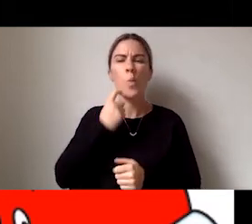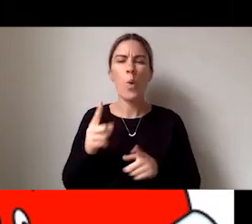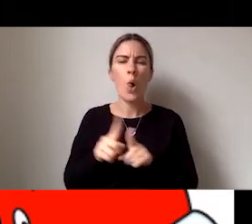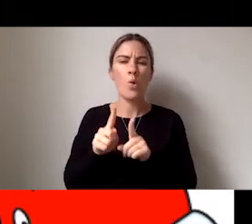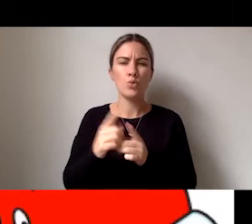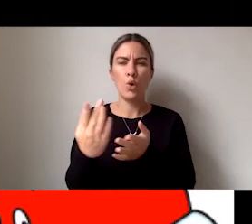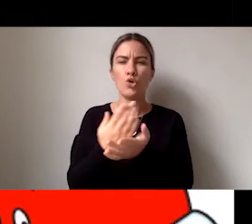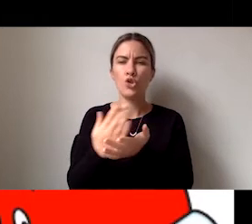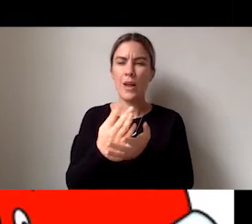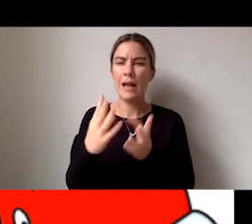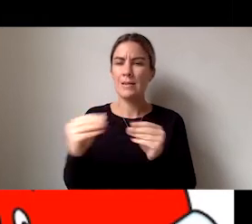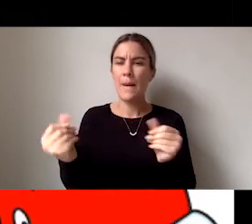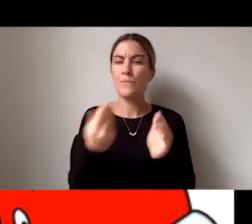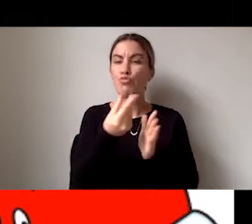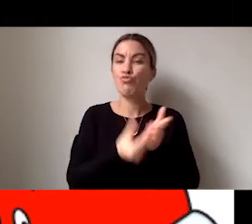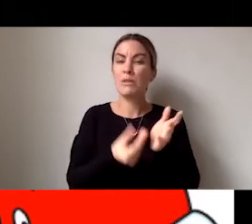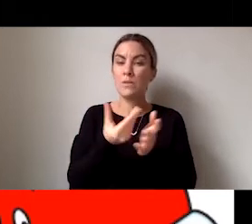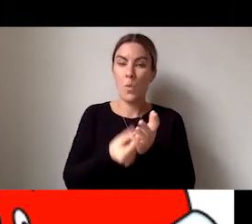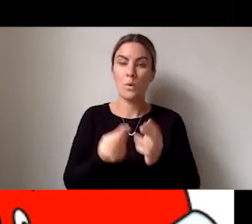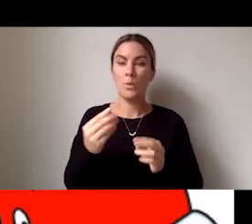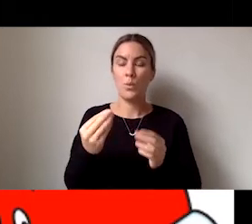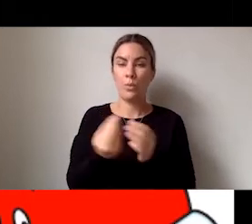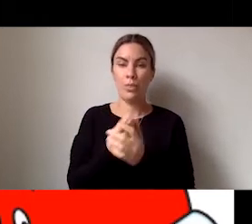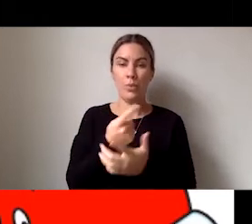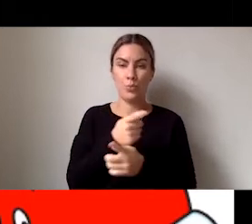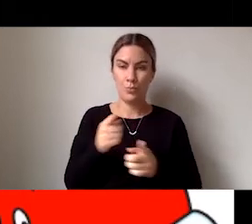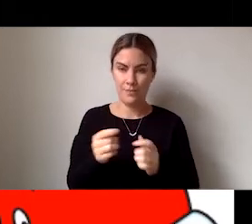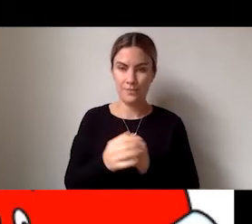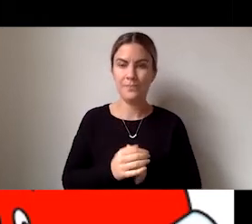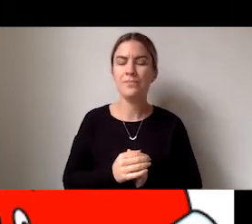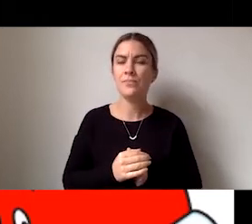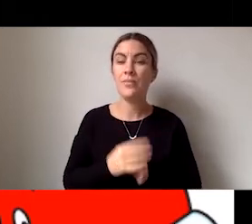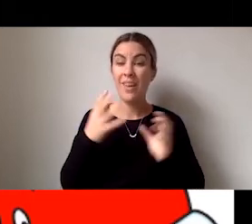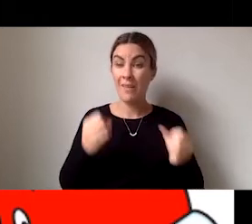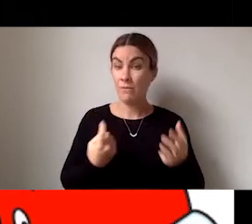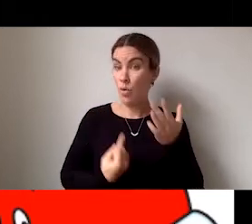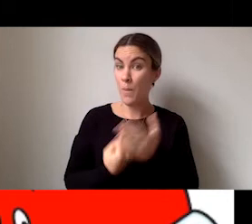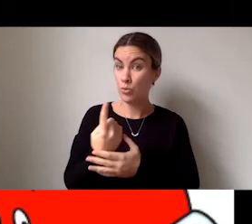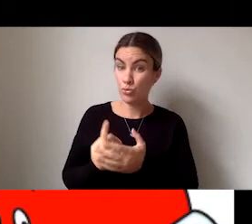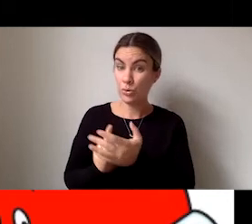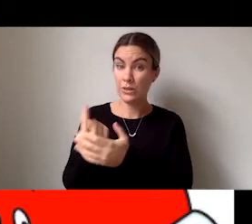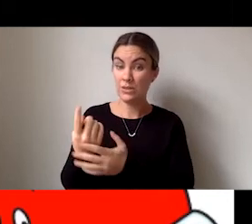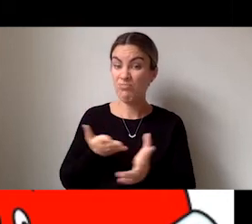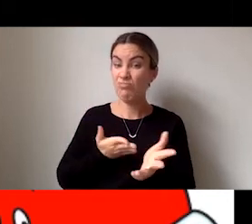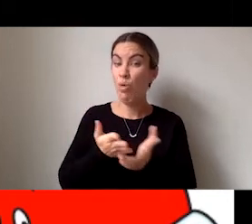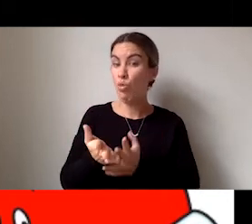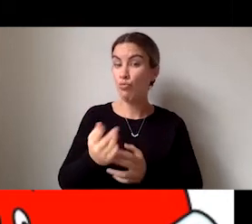There will be opportunities throughout the presentation to - like, chime in in the chat.